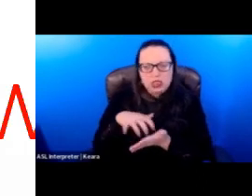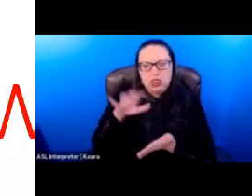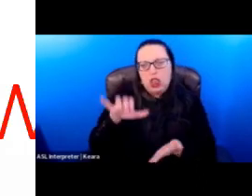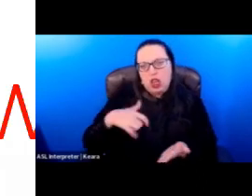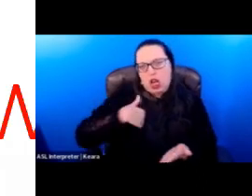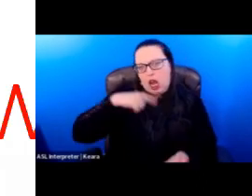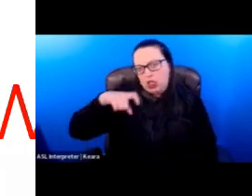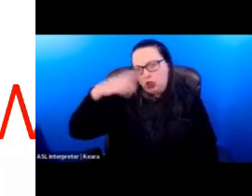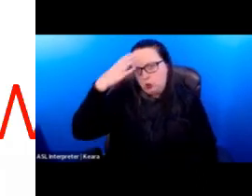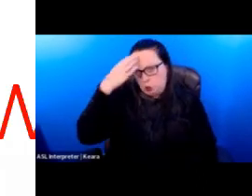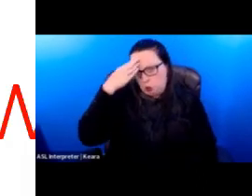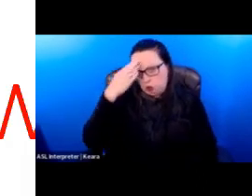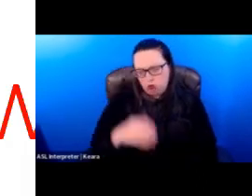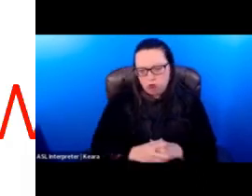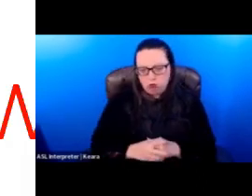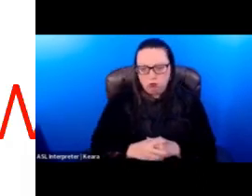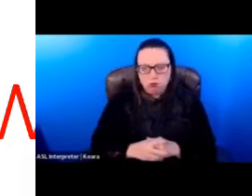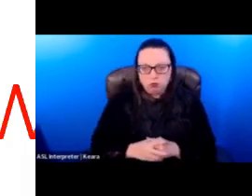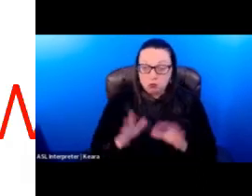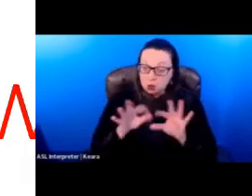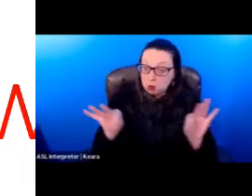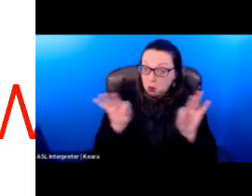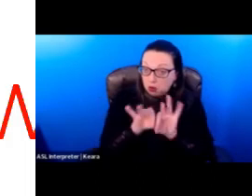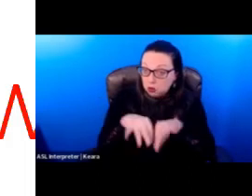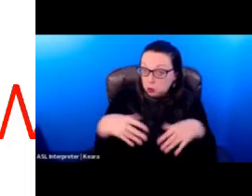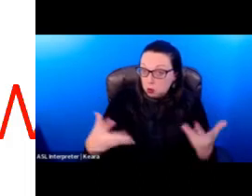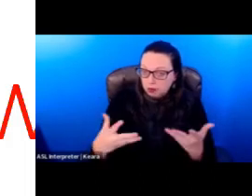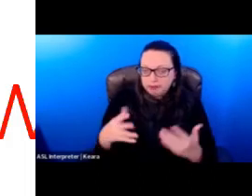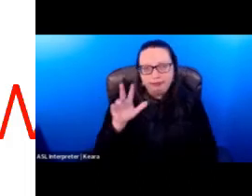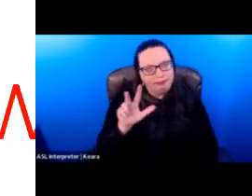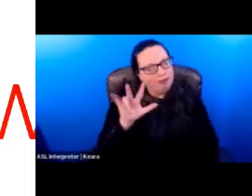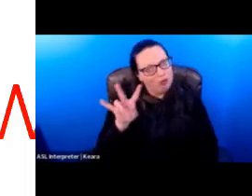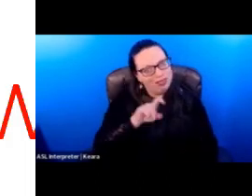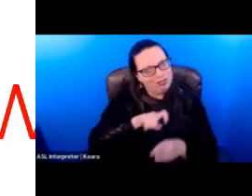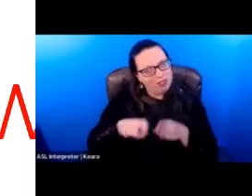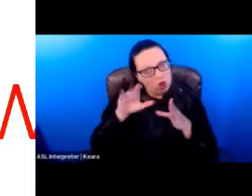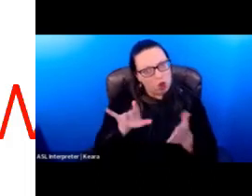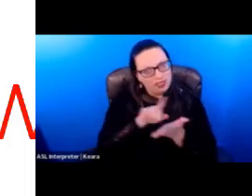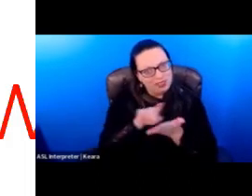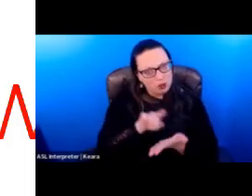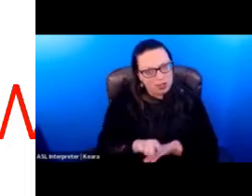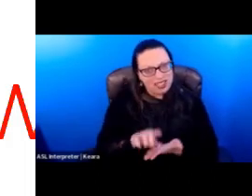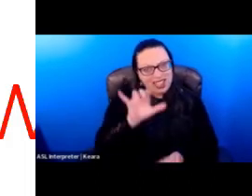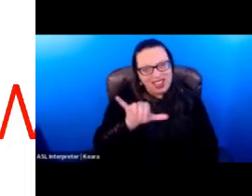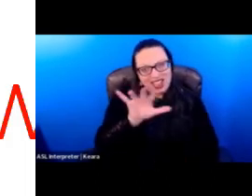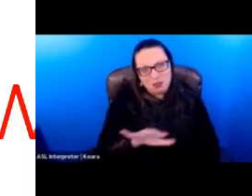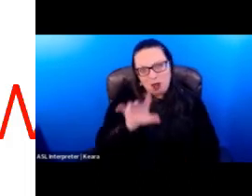And you know, how important is this? Well, 37 callers per week is about one in six calls into